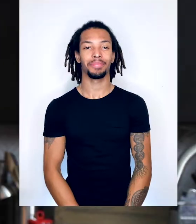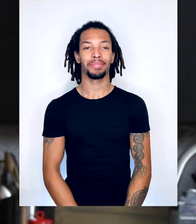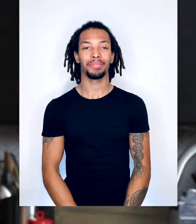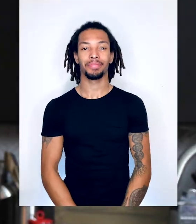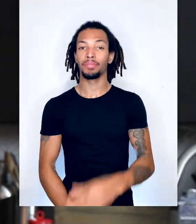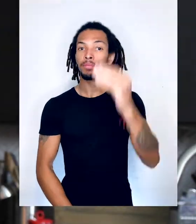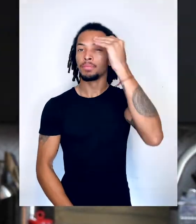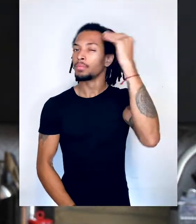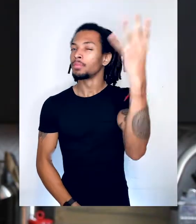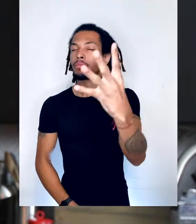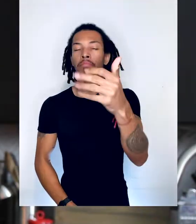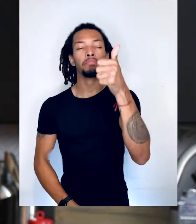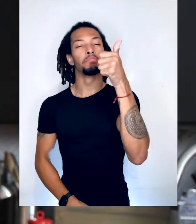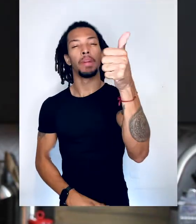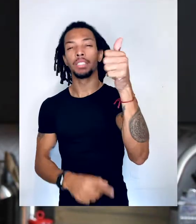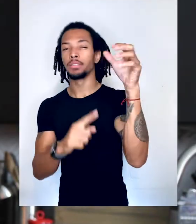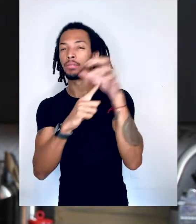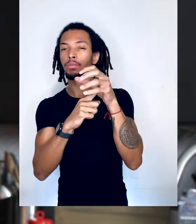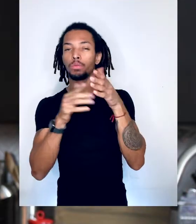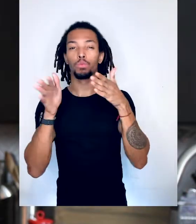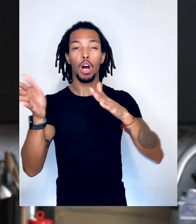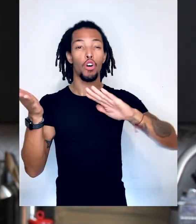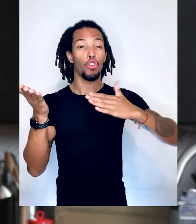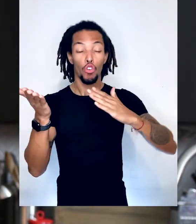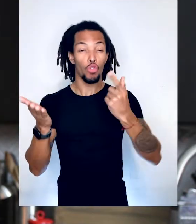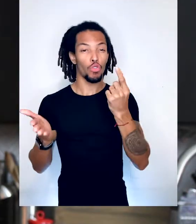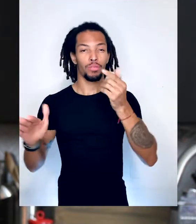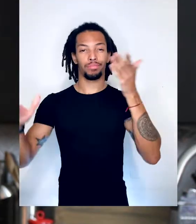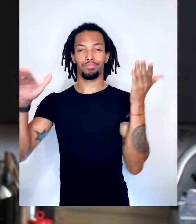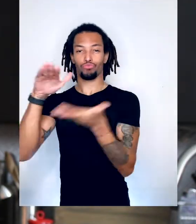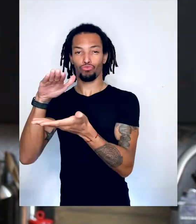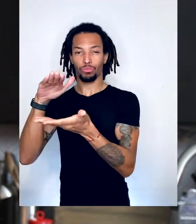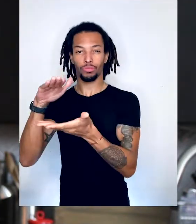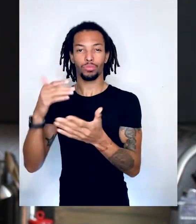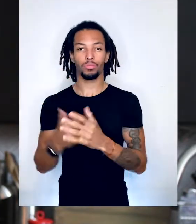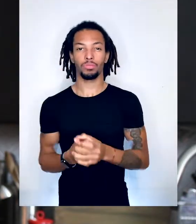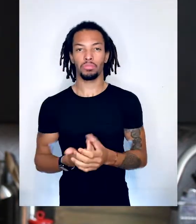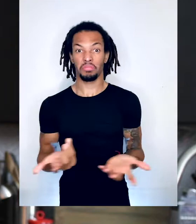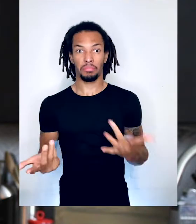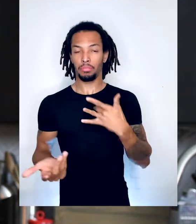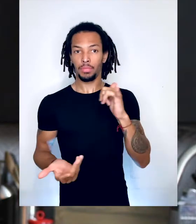Hands down, the best way to cook Brussels sprouts is to roast them. It's like they go into the oven